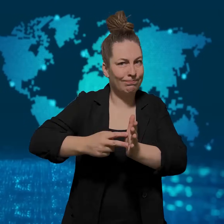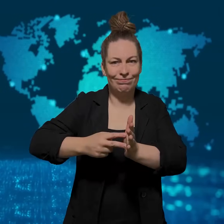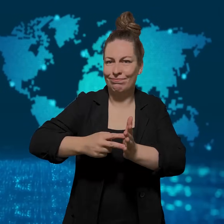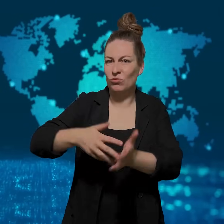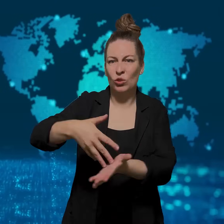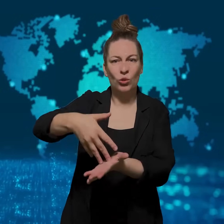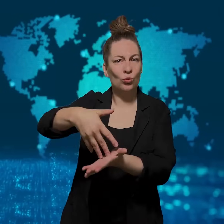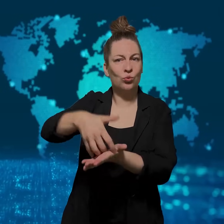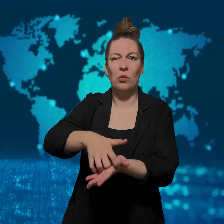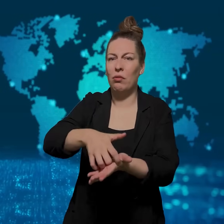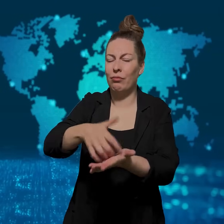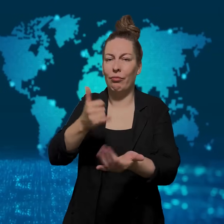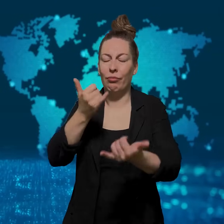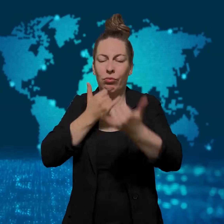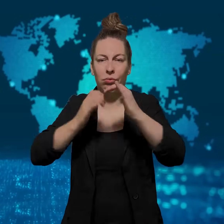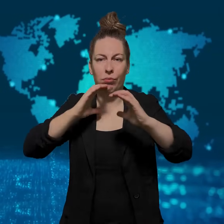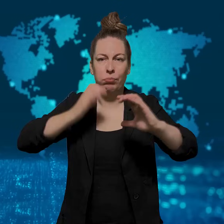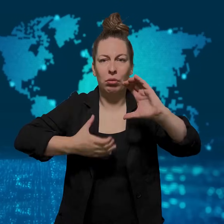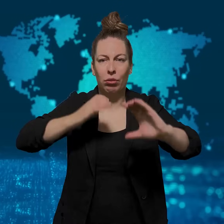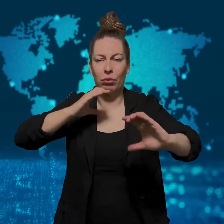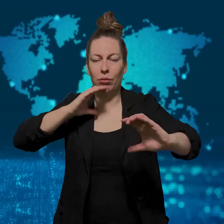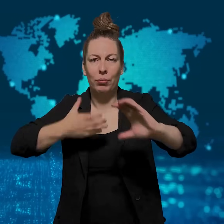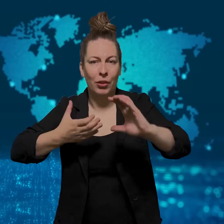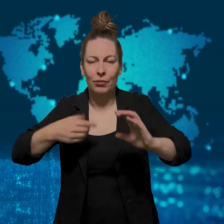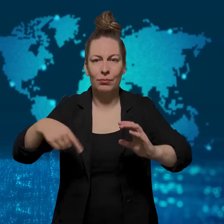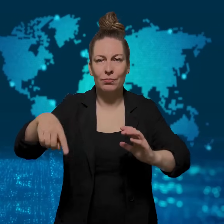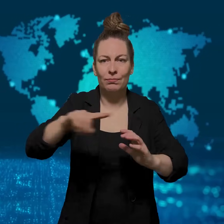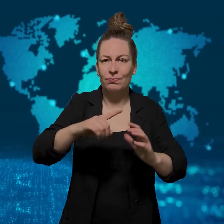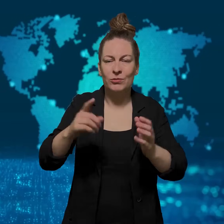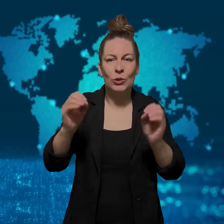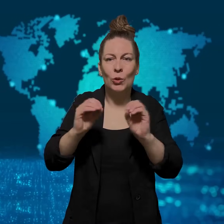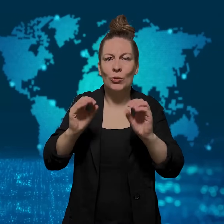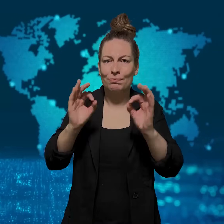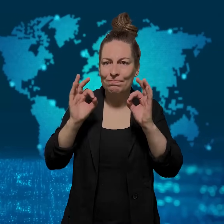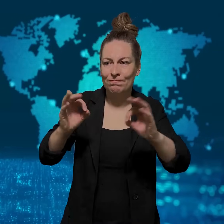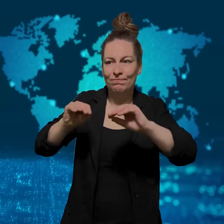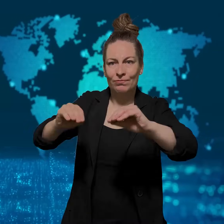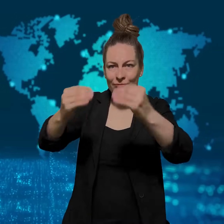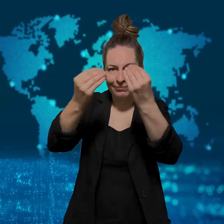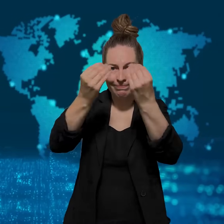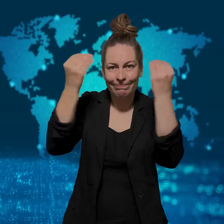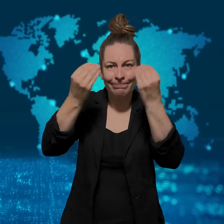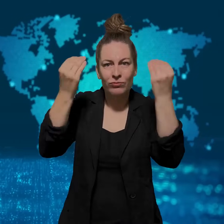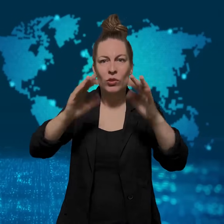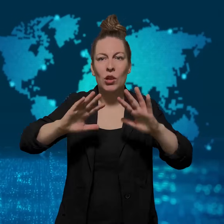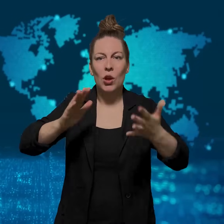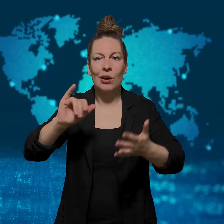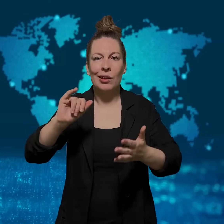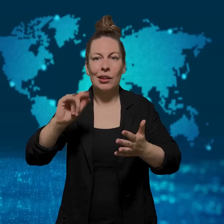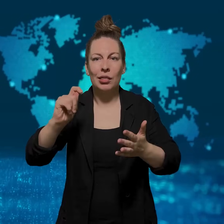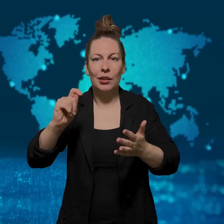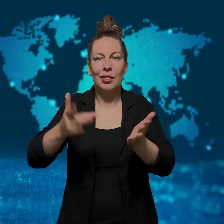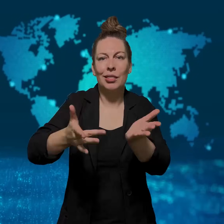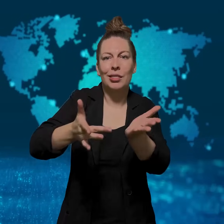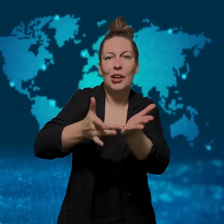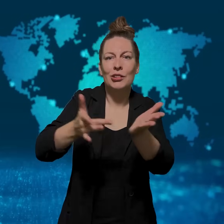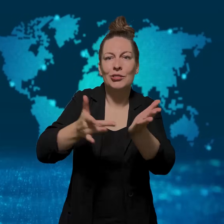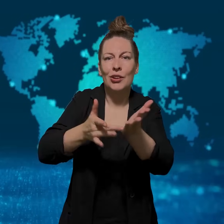weak leadership.